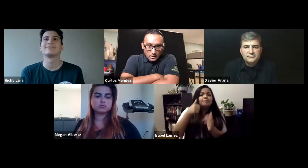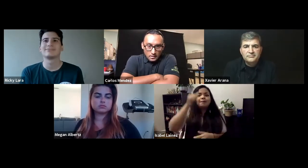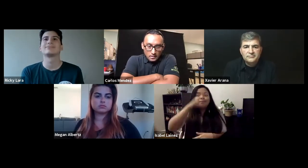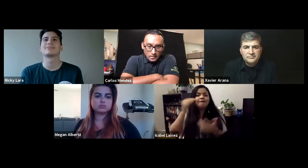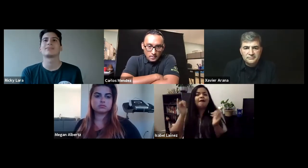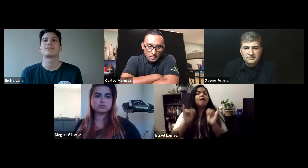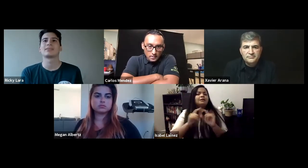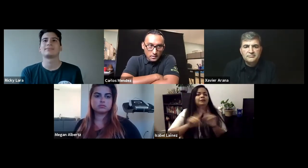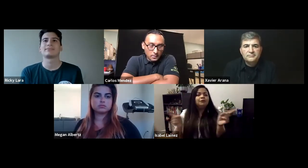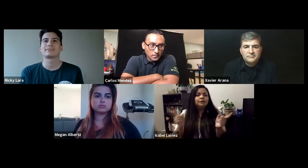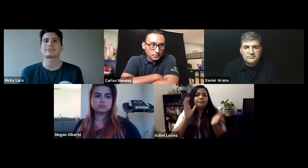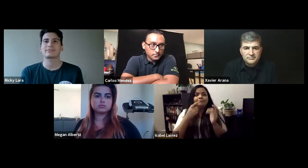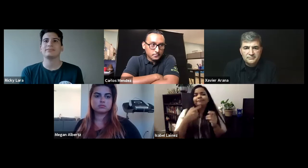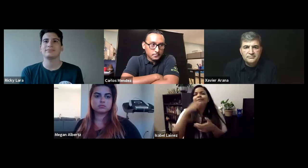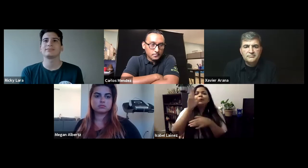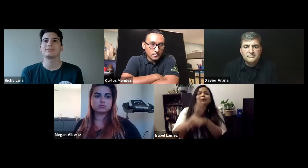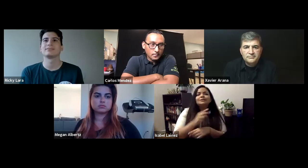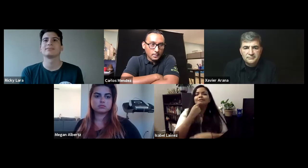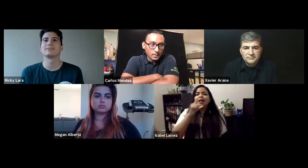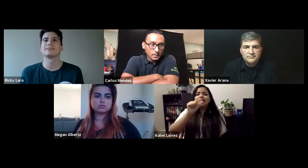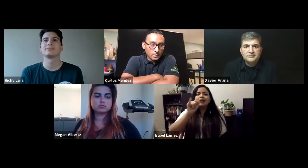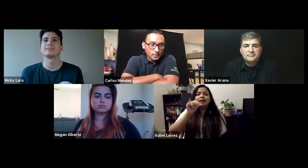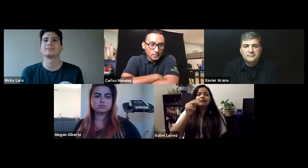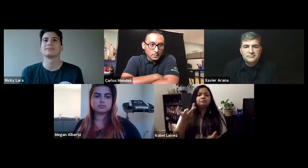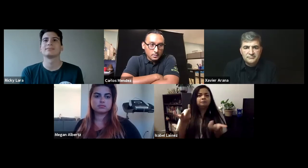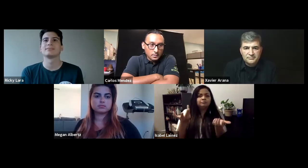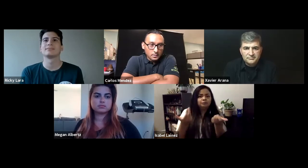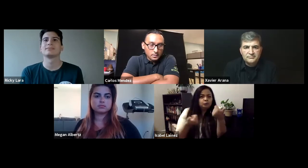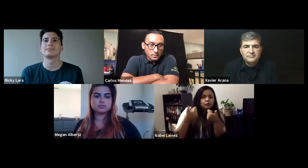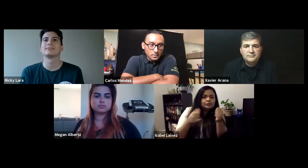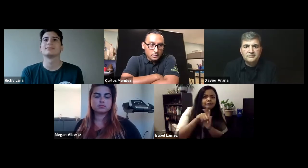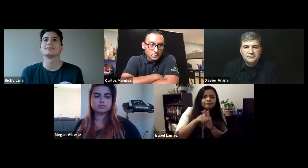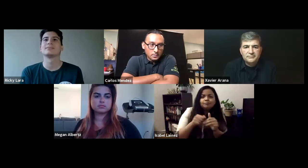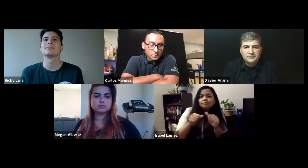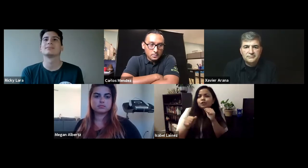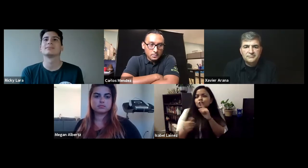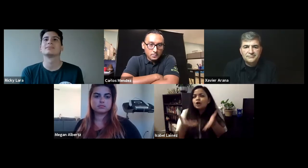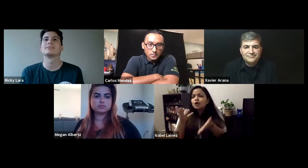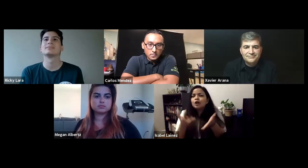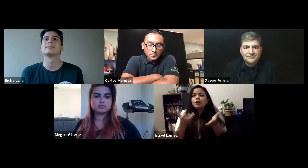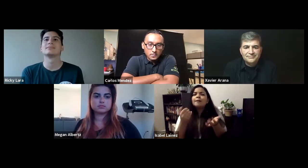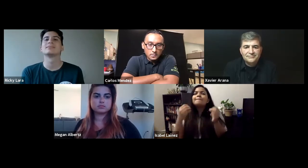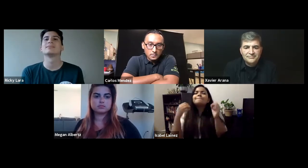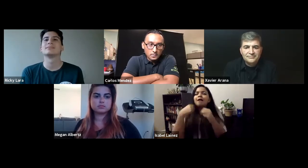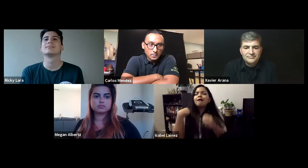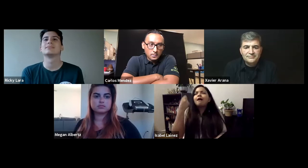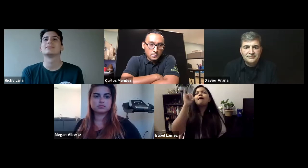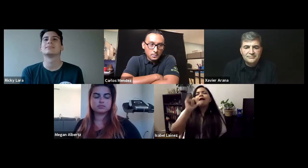that LatinX people could do that, too. And I'm, you know, used to saying LatinX,